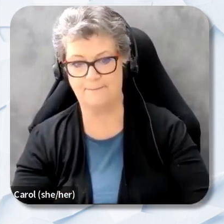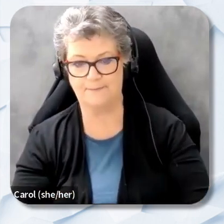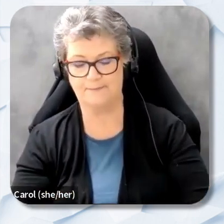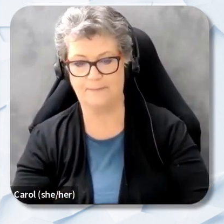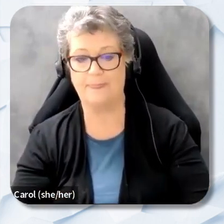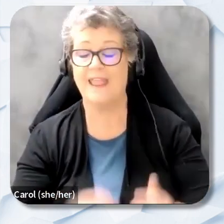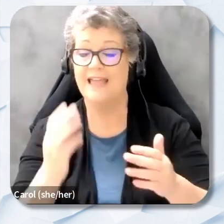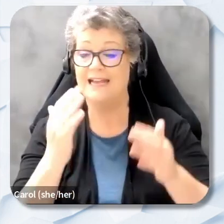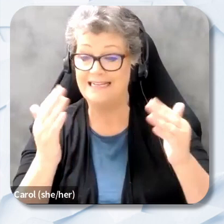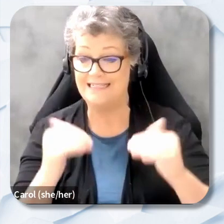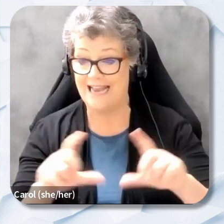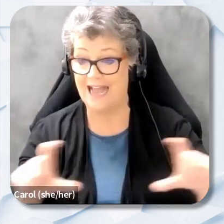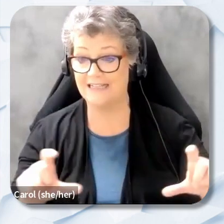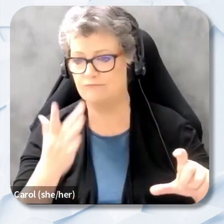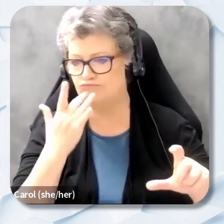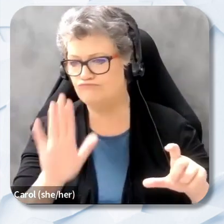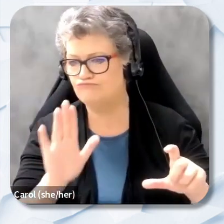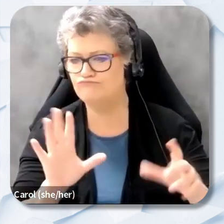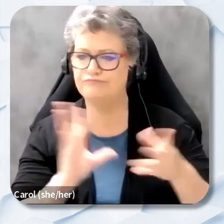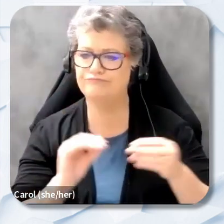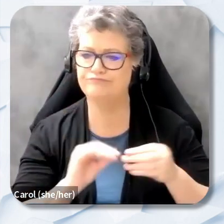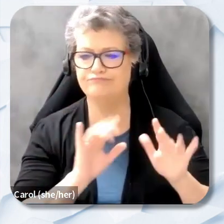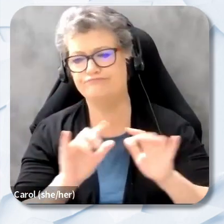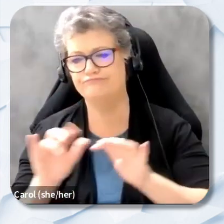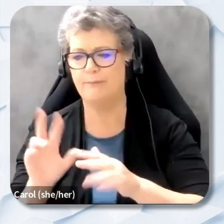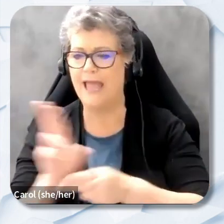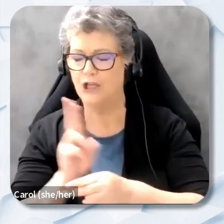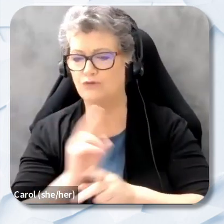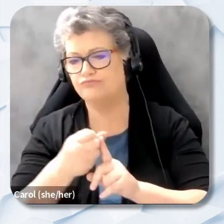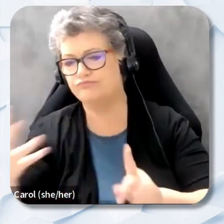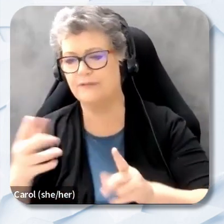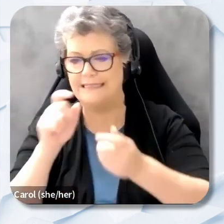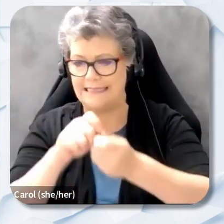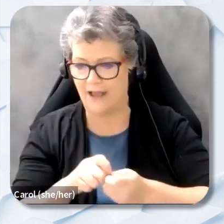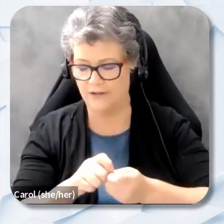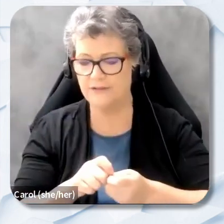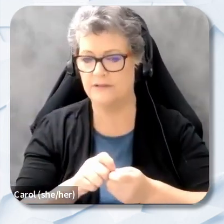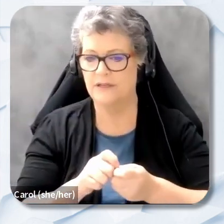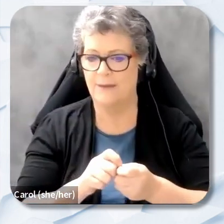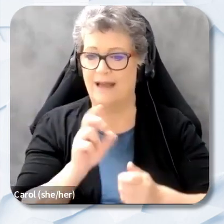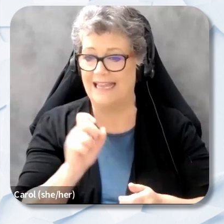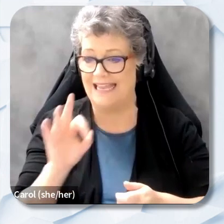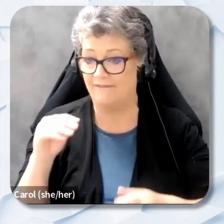Next is an optional narrative box that LEAs may use to provide details regarding EEF expenditures